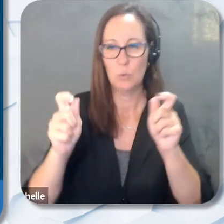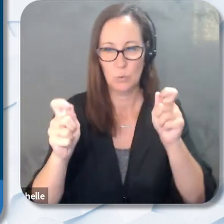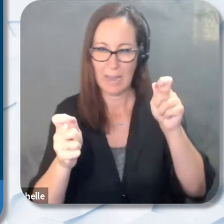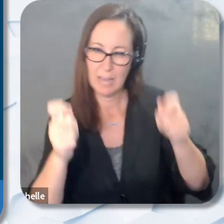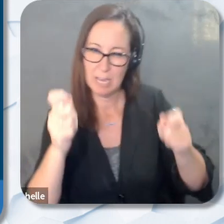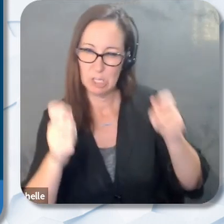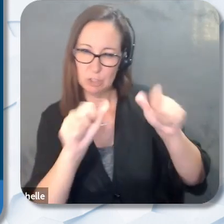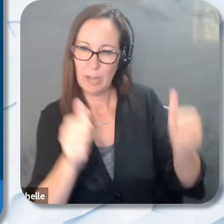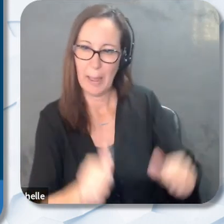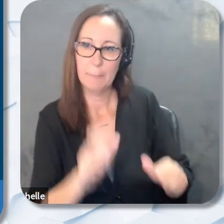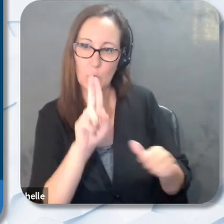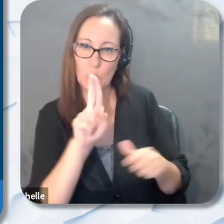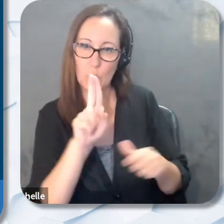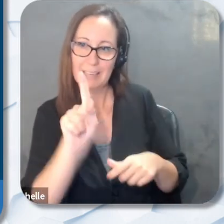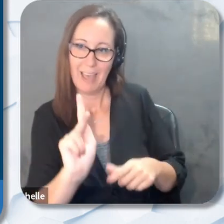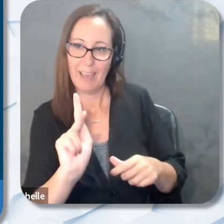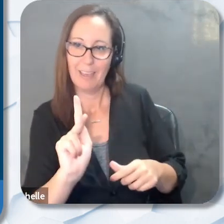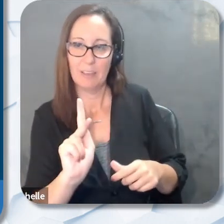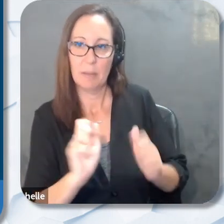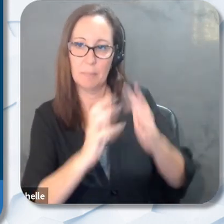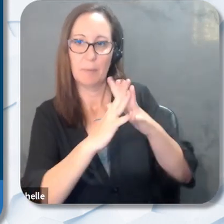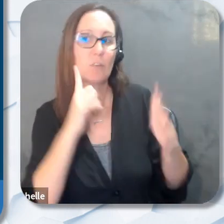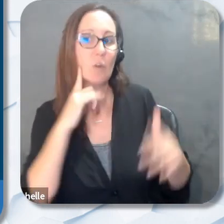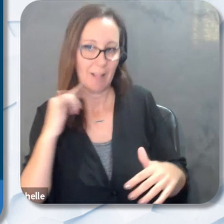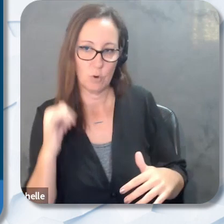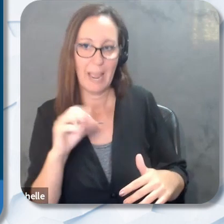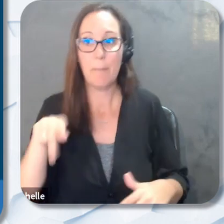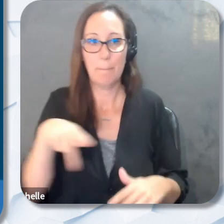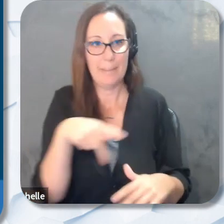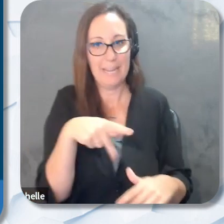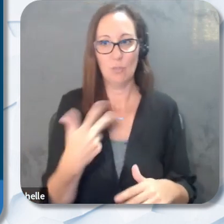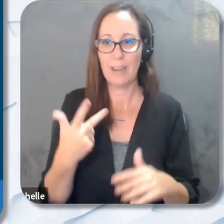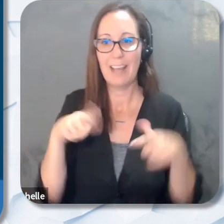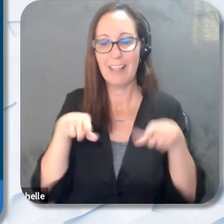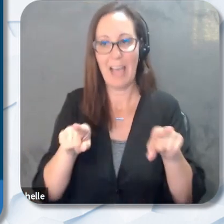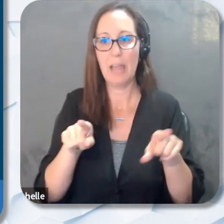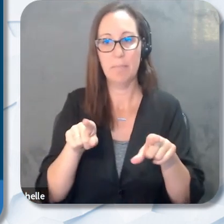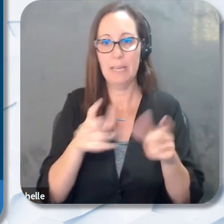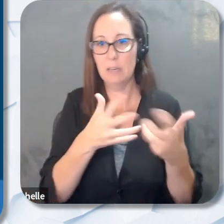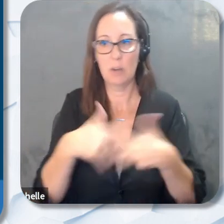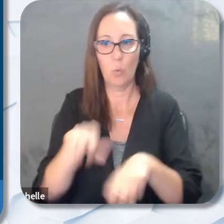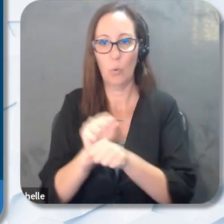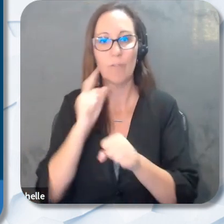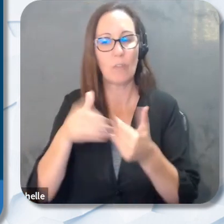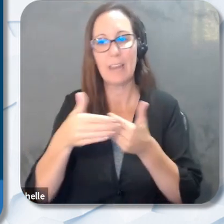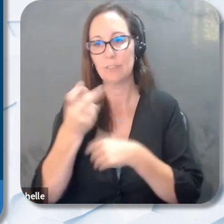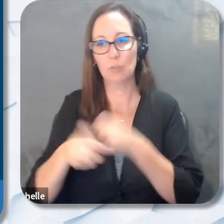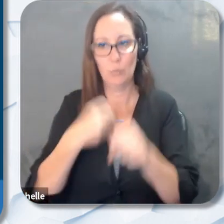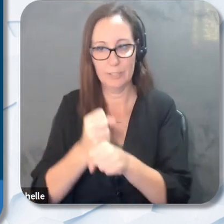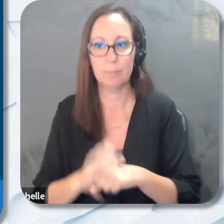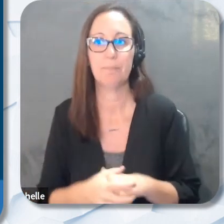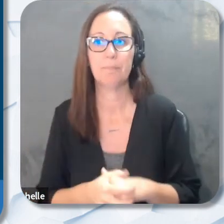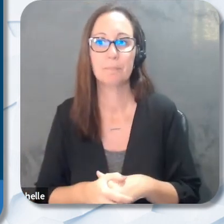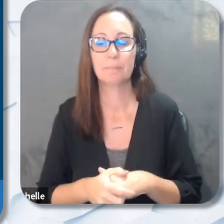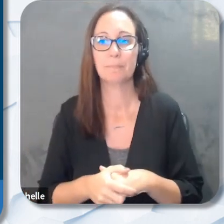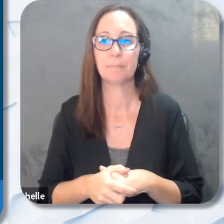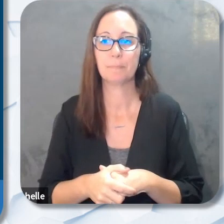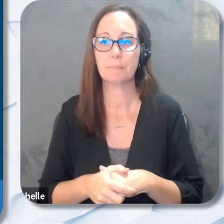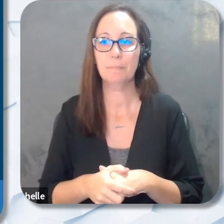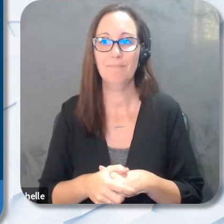is up K implementation and our p3 alignment work over the course of the coming years. Next slide.